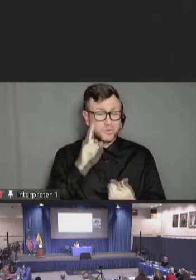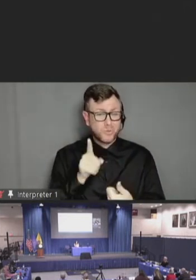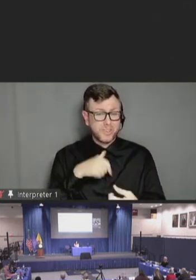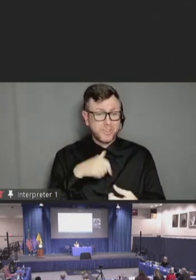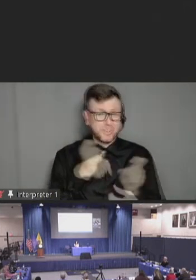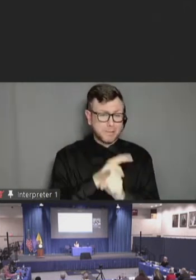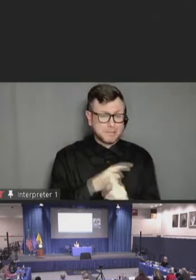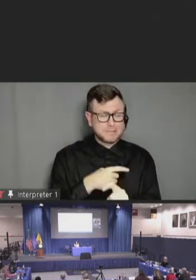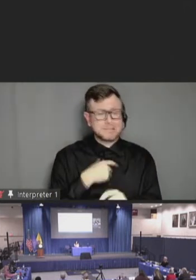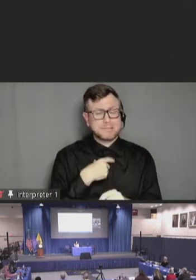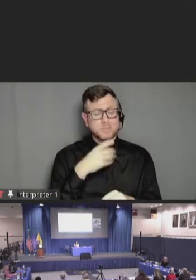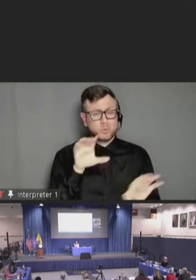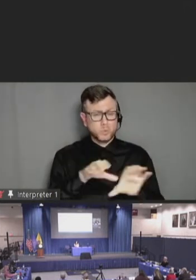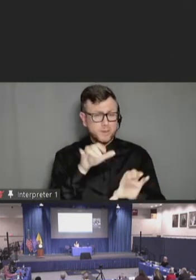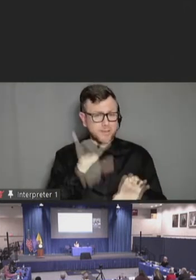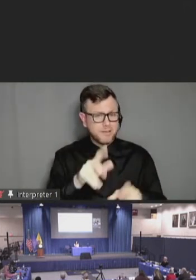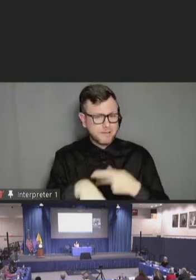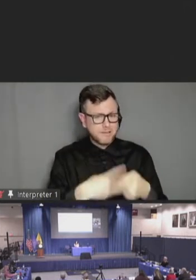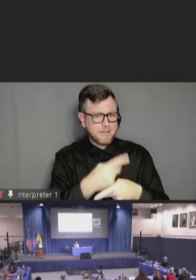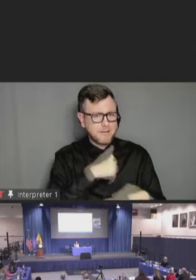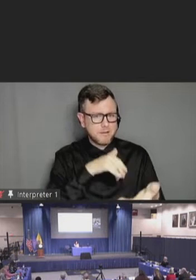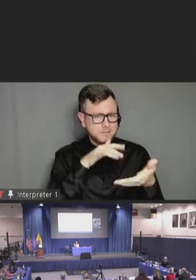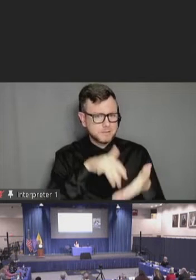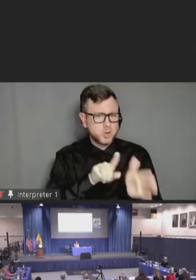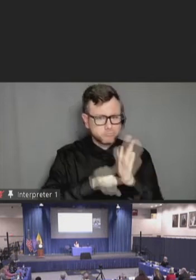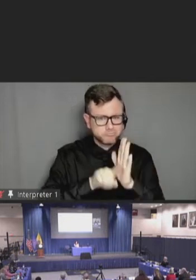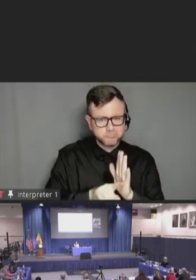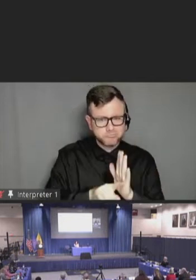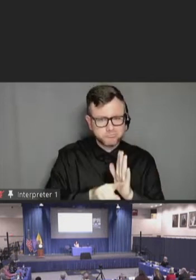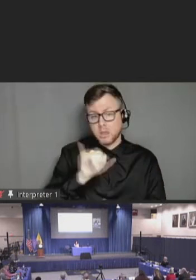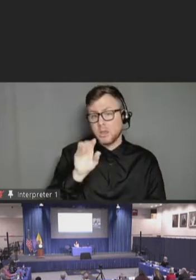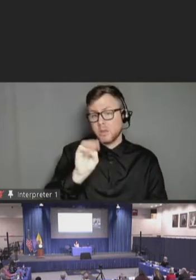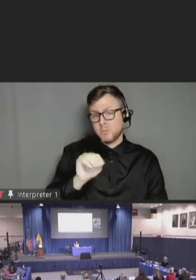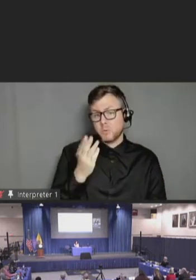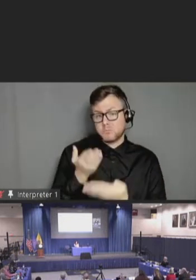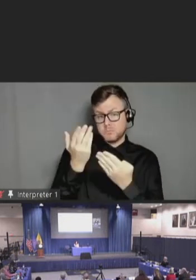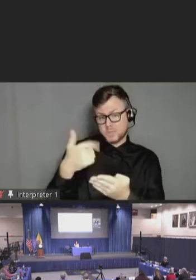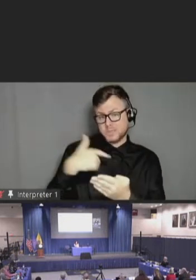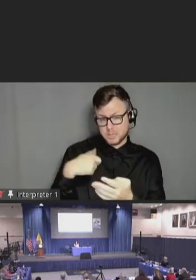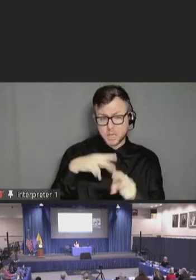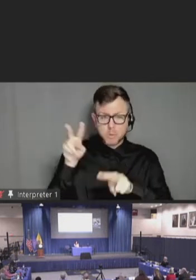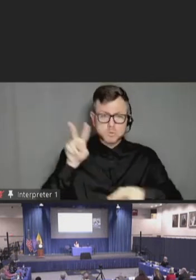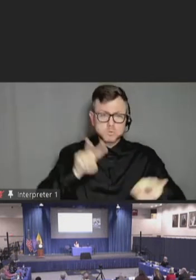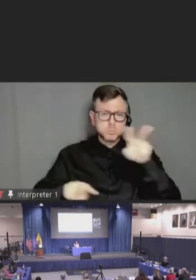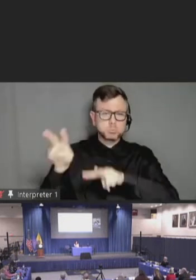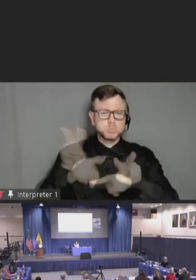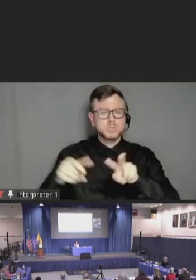And again, the IOM recommended that these observational studies focus on long-term outcomes.